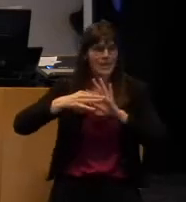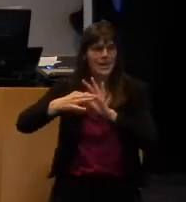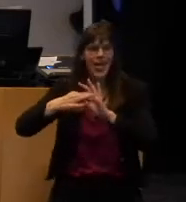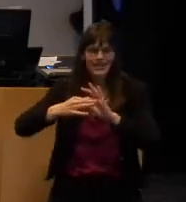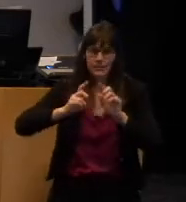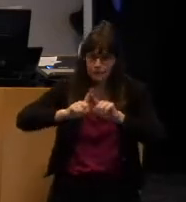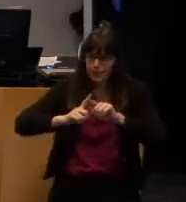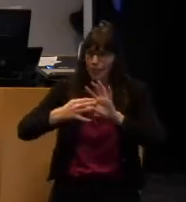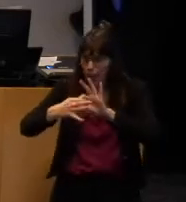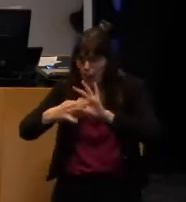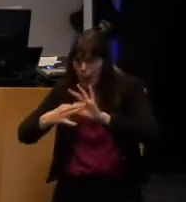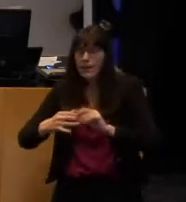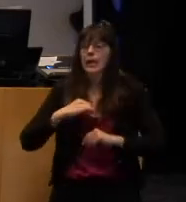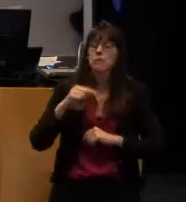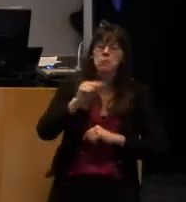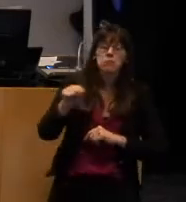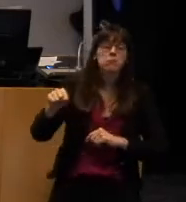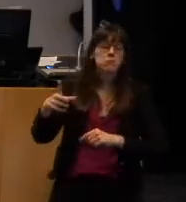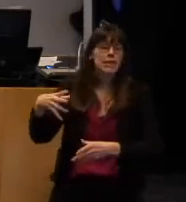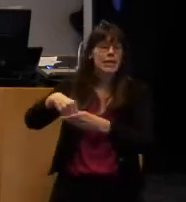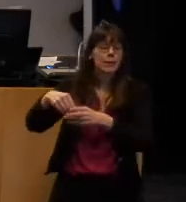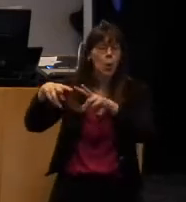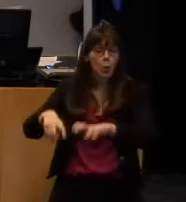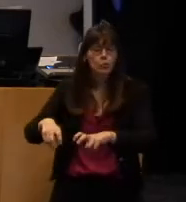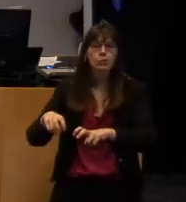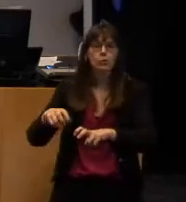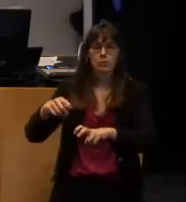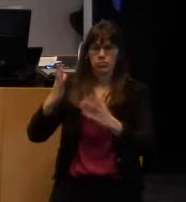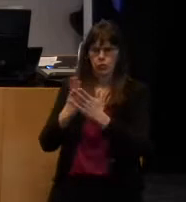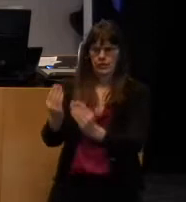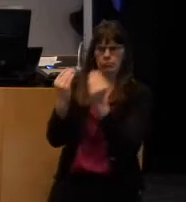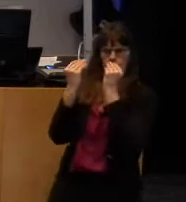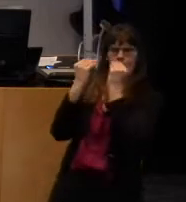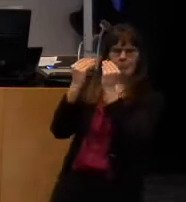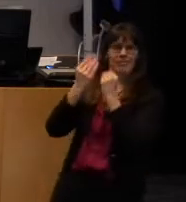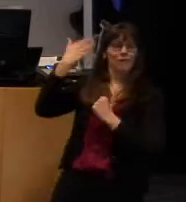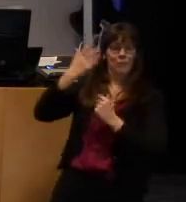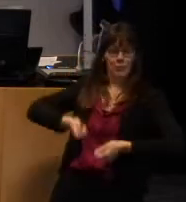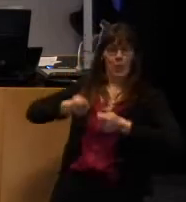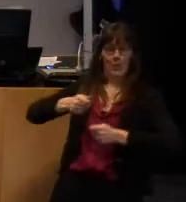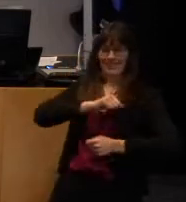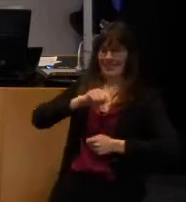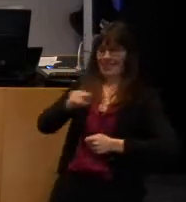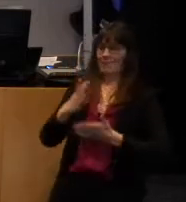So some of the participants in my research have been my teachers in the interpreting training programme,